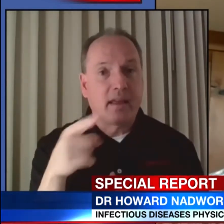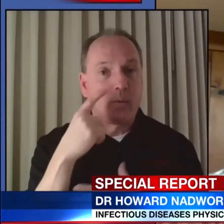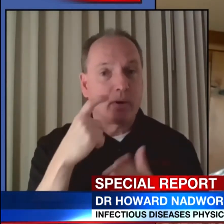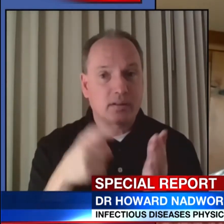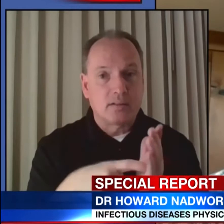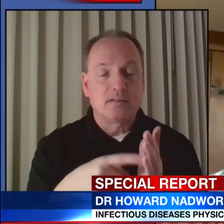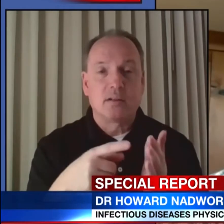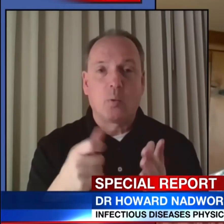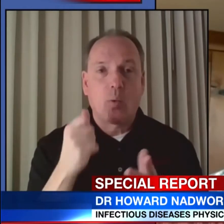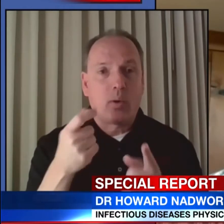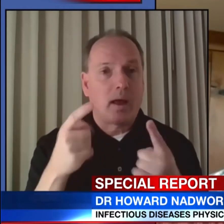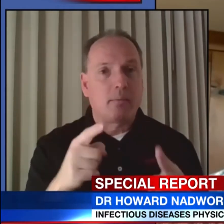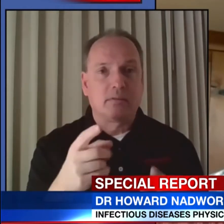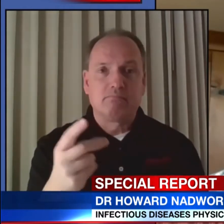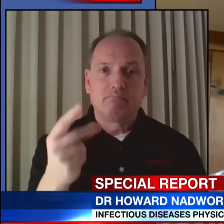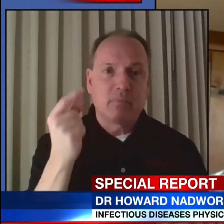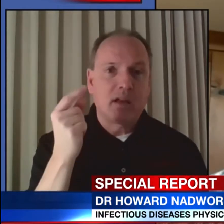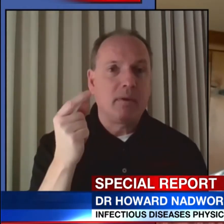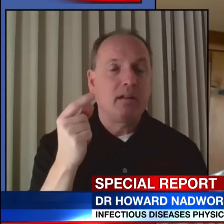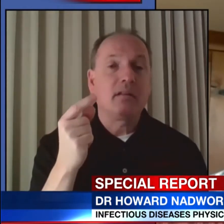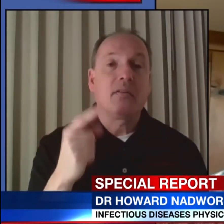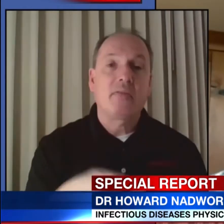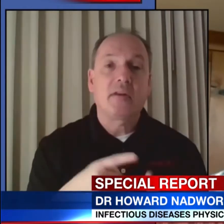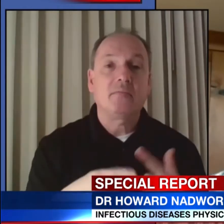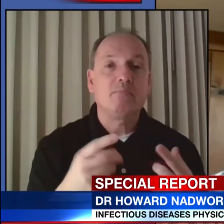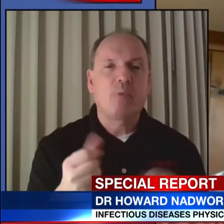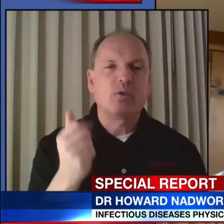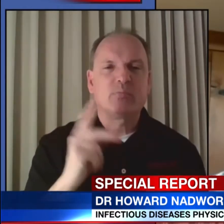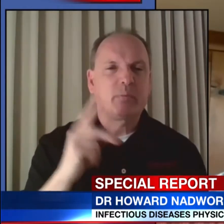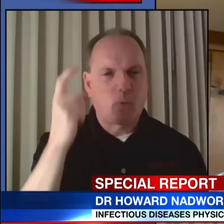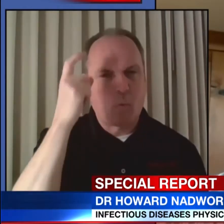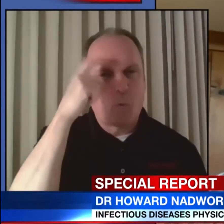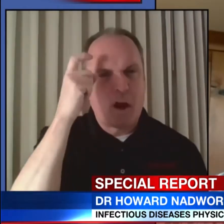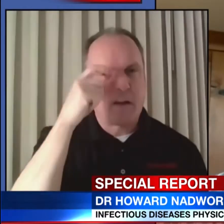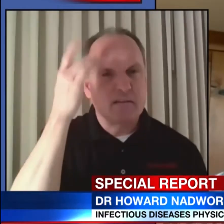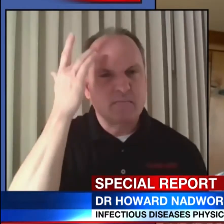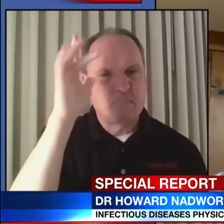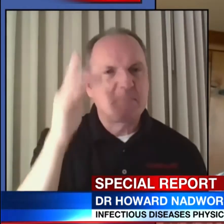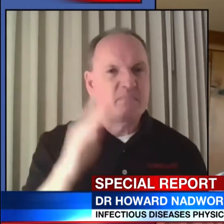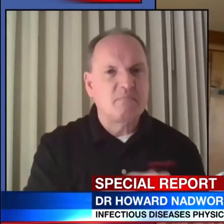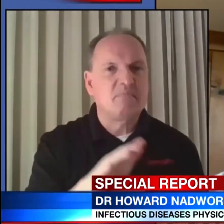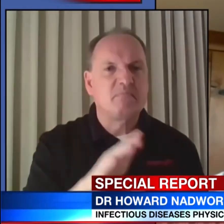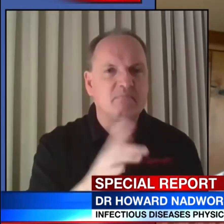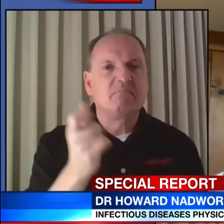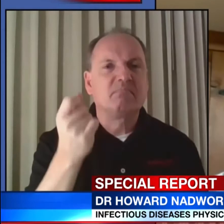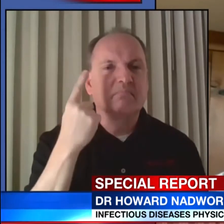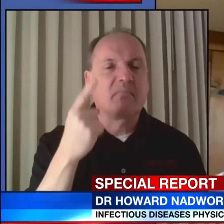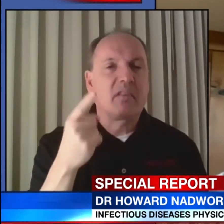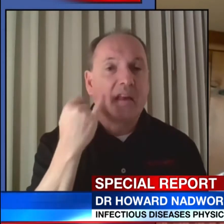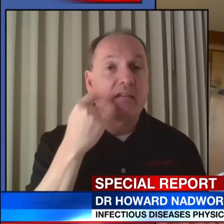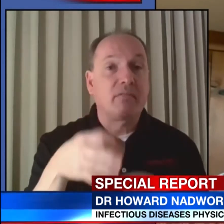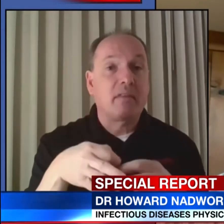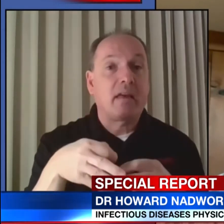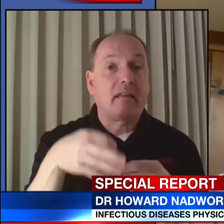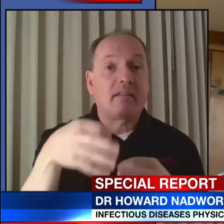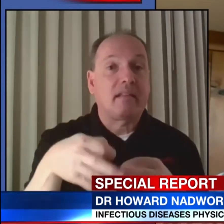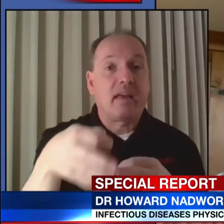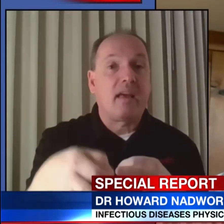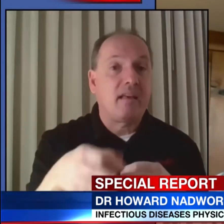I THINK PEOPLE KNOW THAT VACCINATED IS THE PATH TO HAVE FREEDOM AND FLEXIBILITY AND IF THEY RECOGNIZE IT